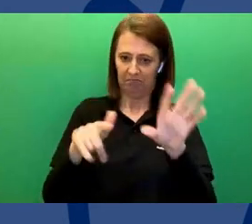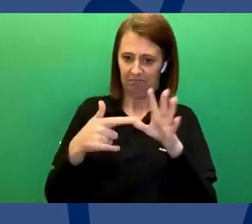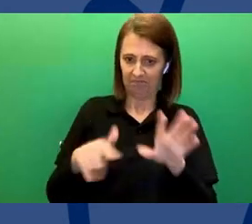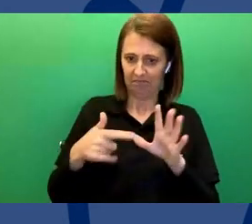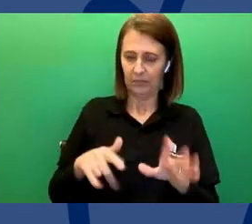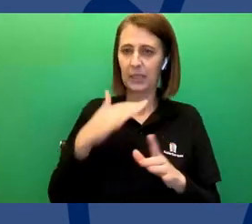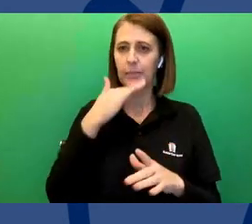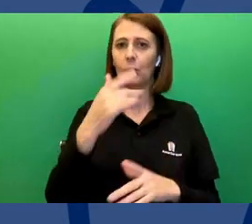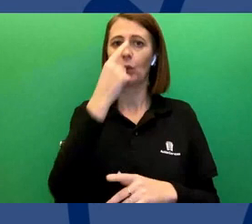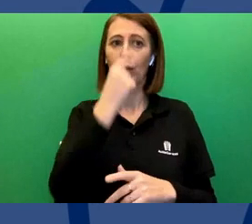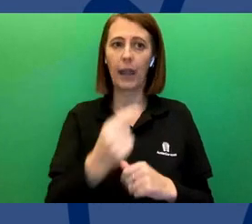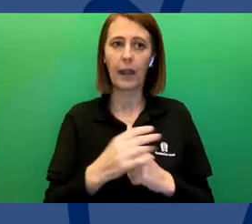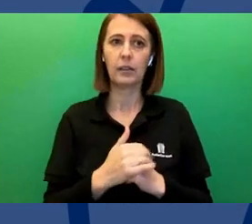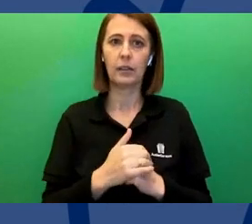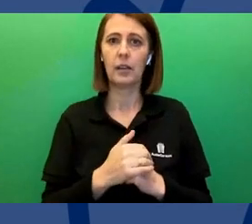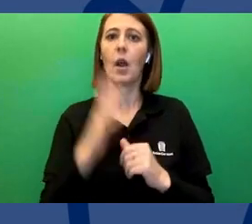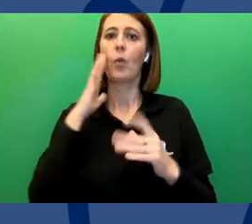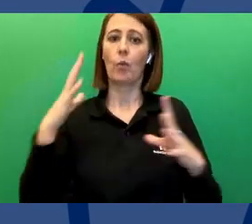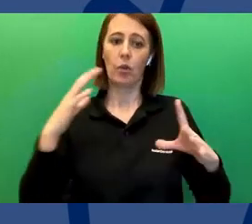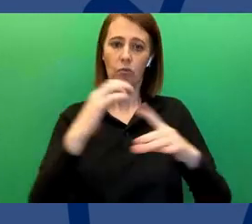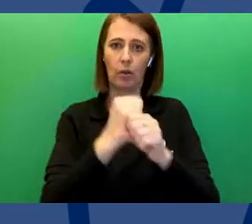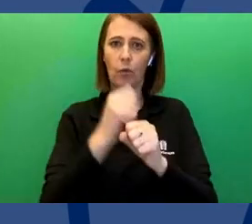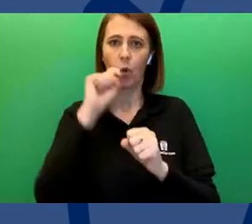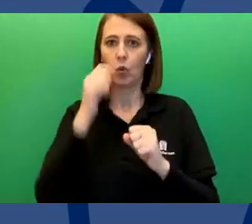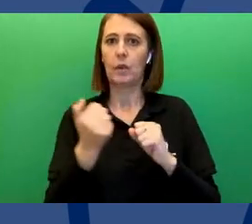when we wrap up we will give you some more details about where you can get additional